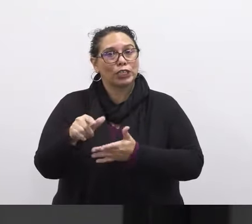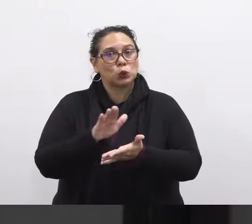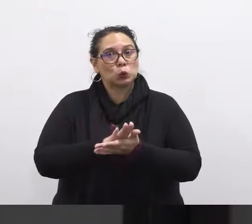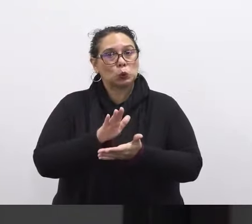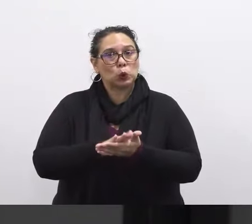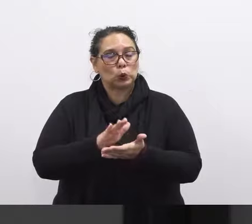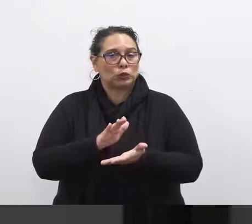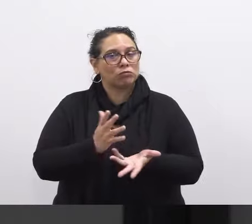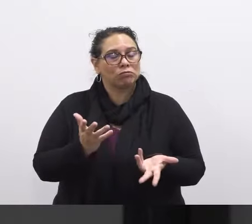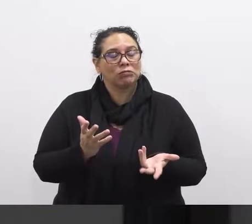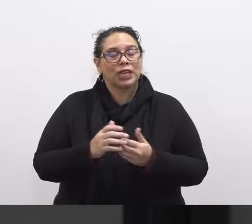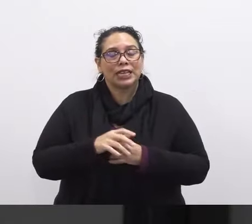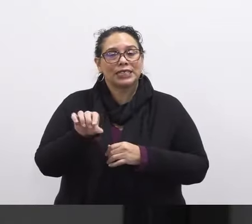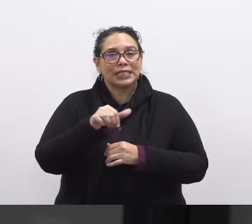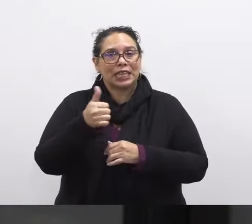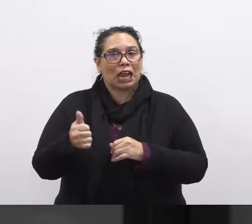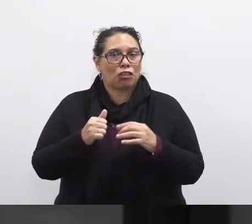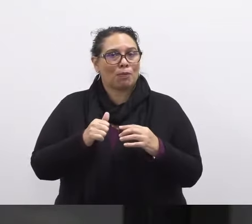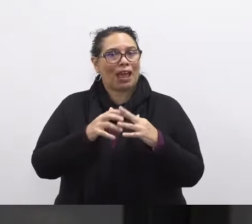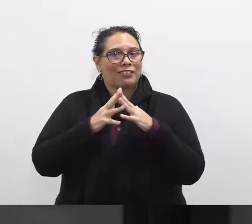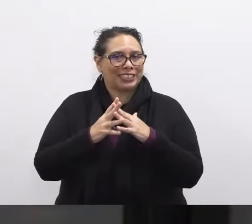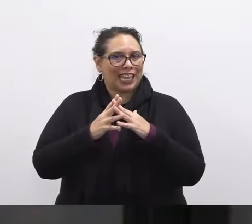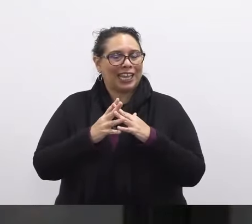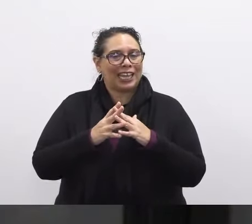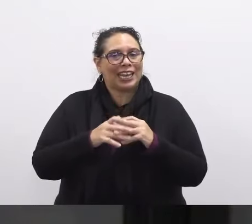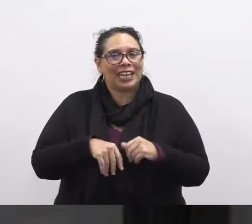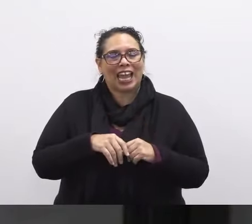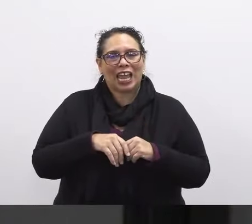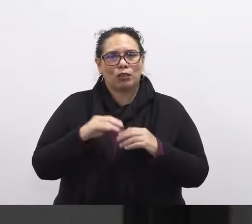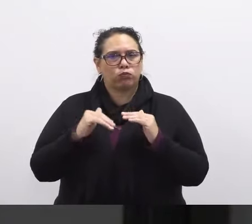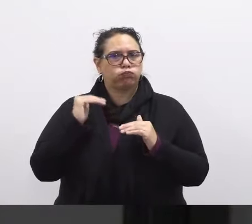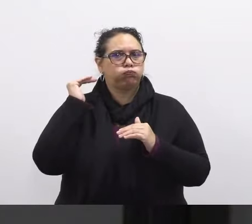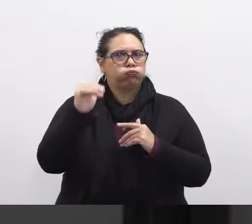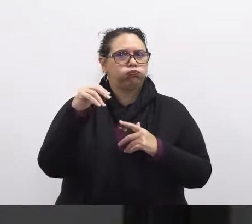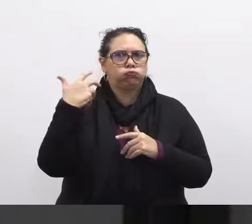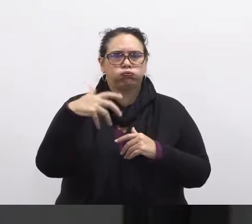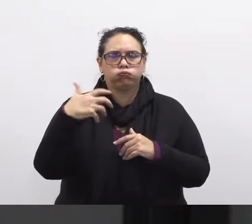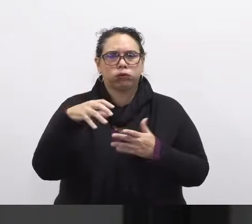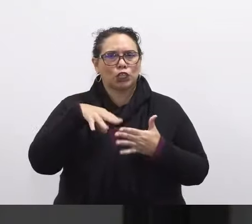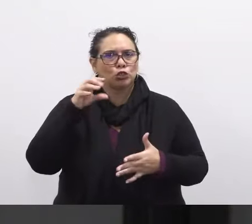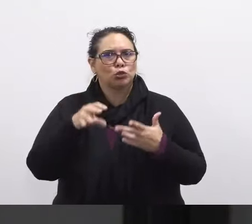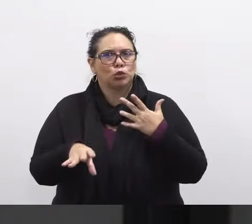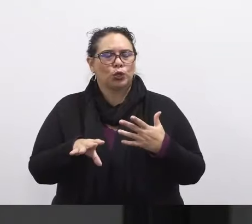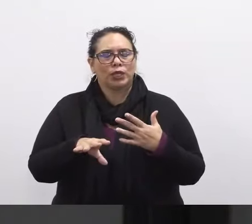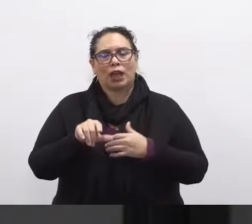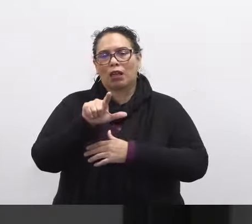is yet another manifestation of the caliber of student Long Beach Unified nurturers.